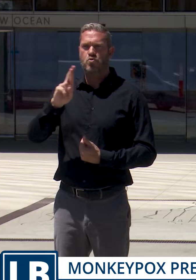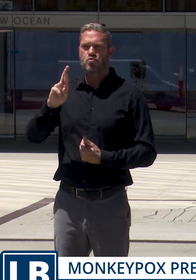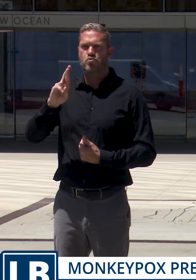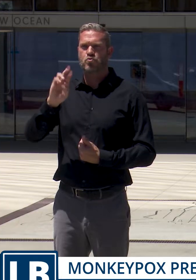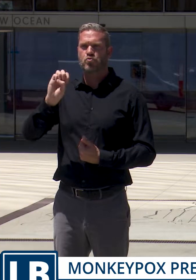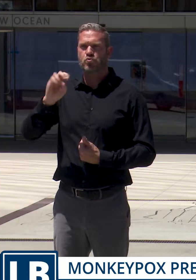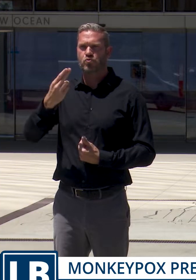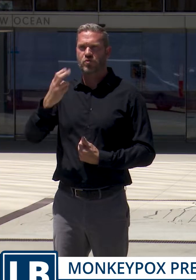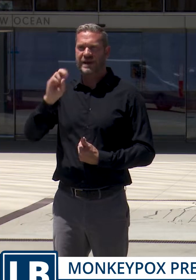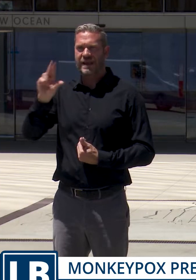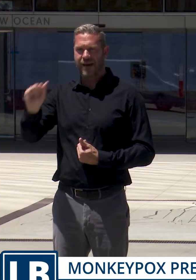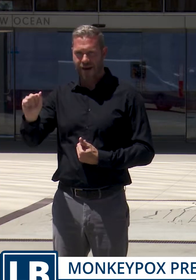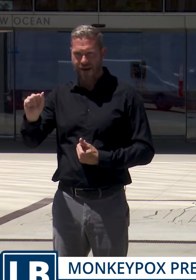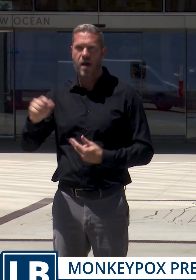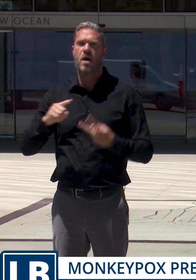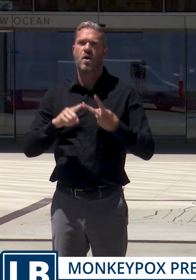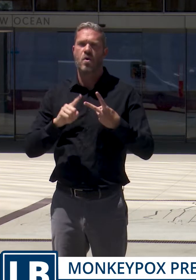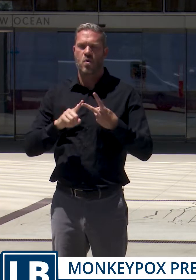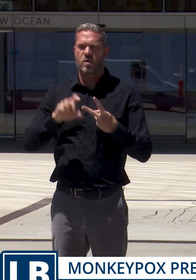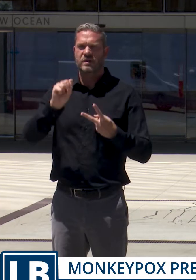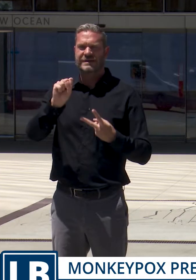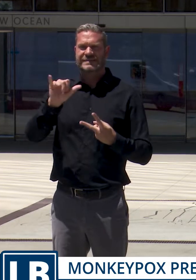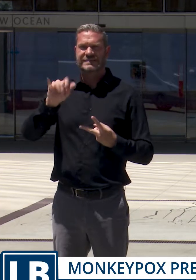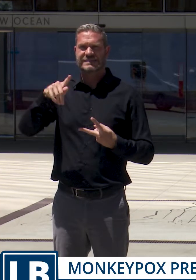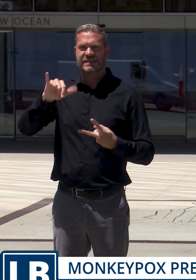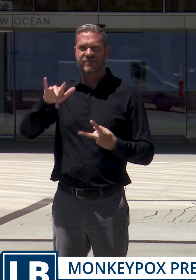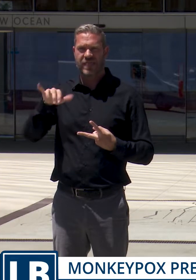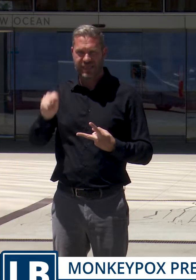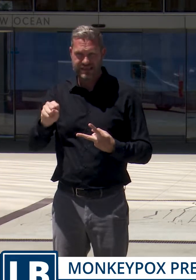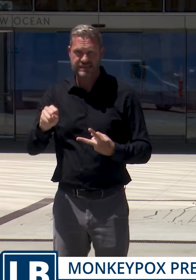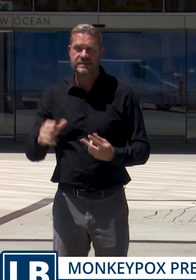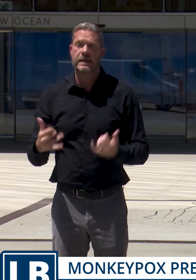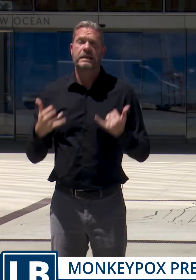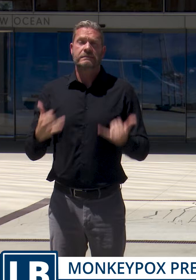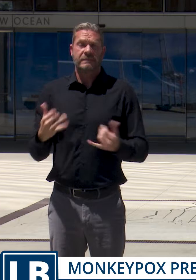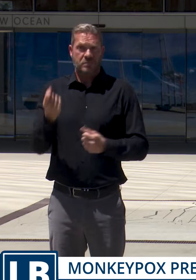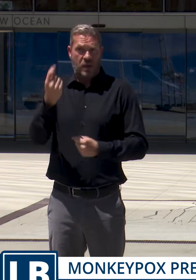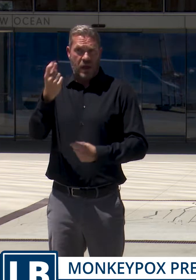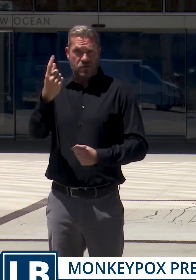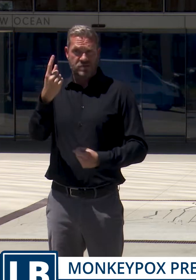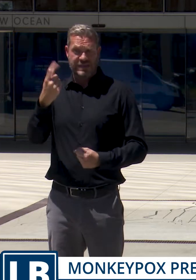the usual dosing schedule virginios calls for two doses separated by 28 days